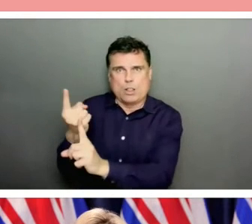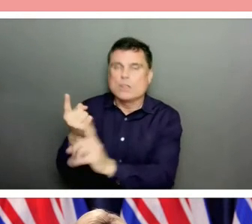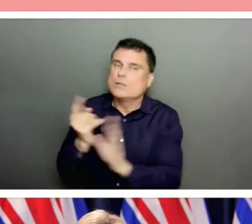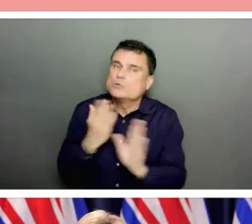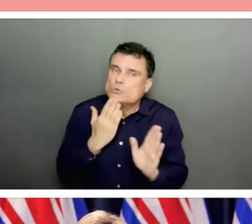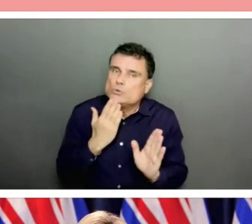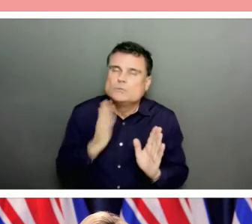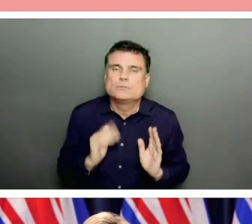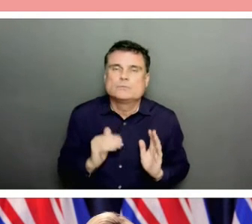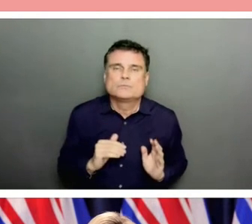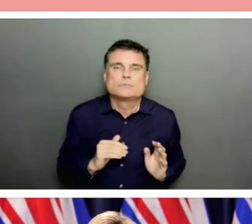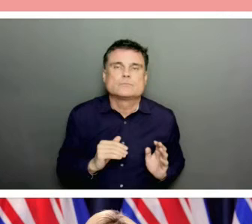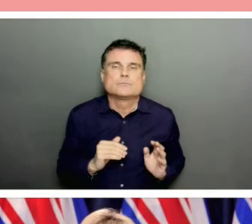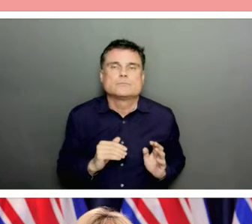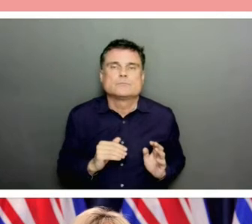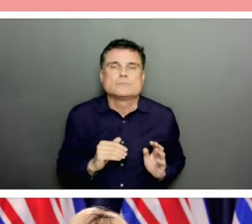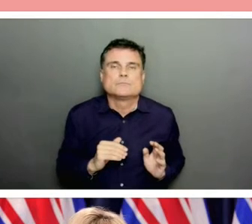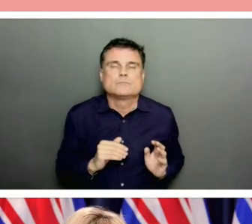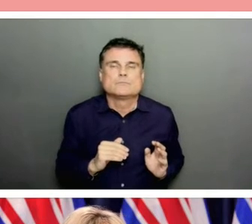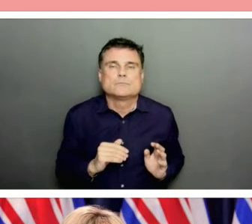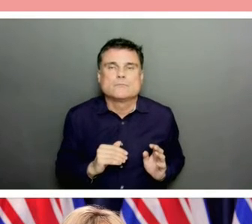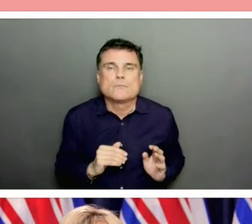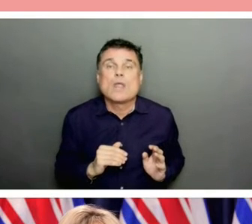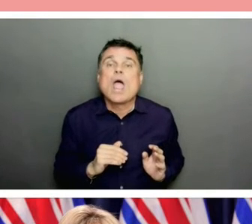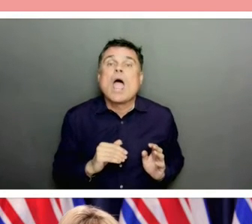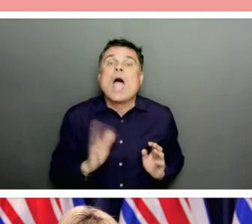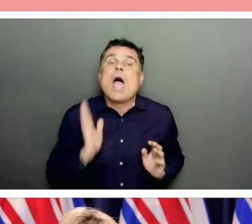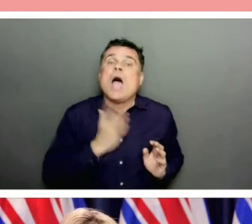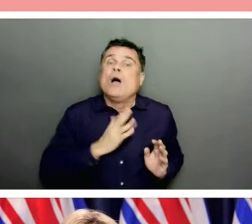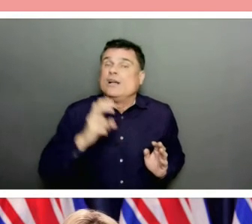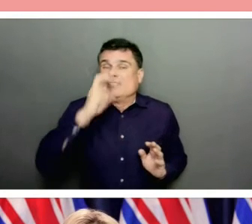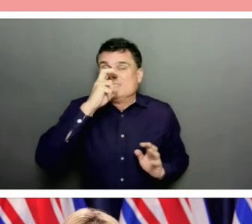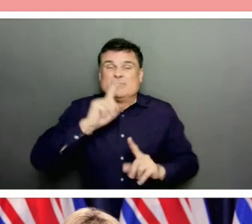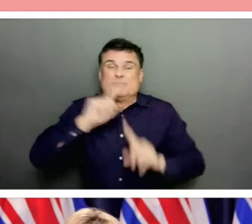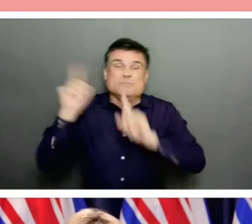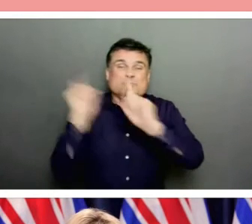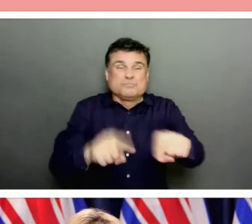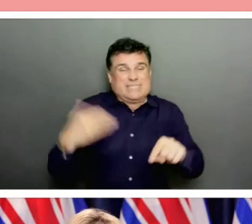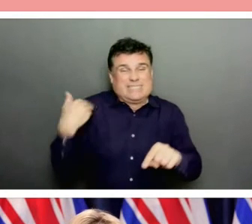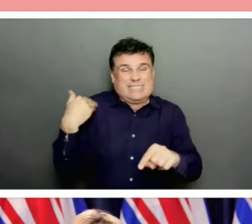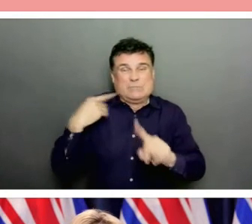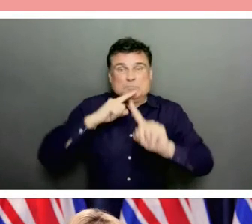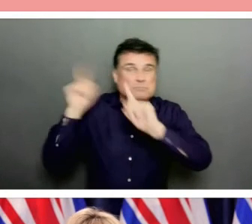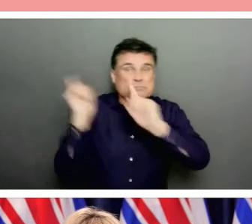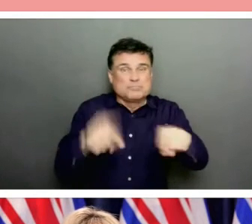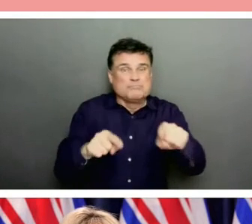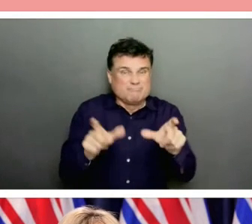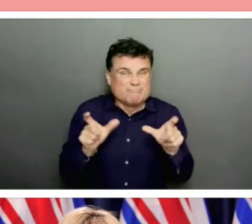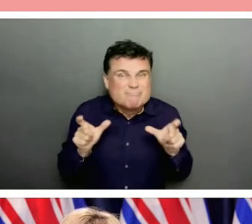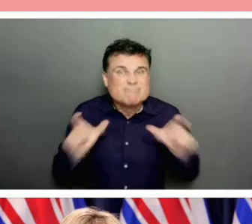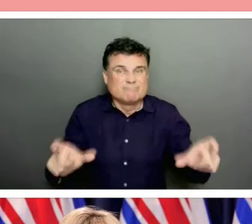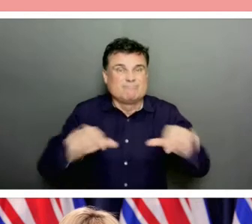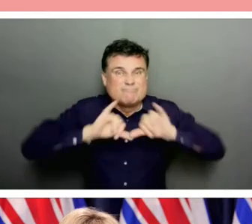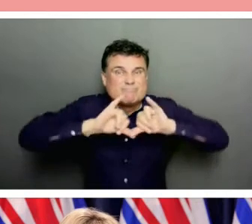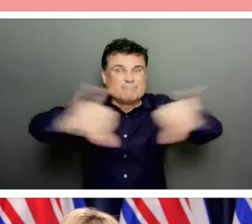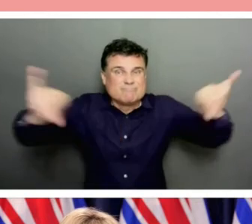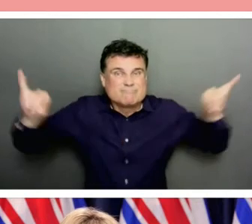We've also been able, now that we have increased numbers of cases, we can understand how this trajectory is working